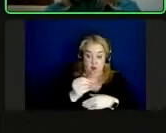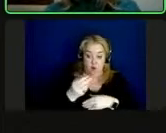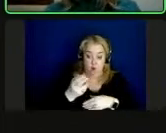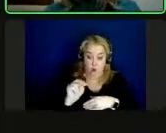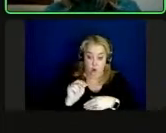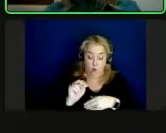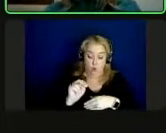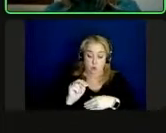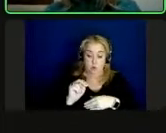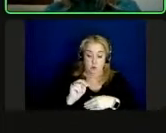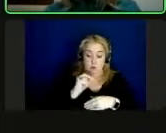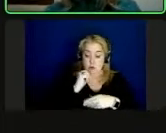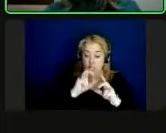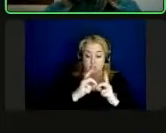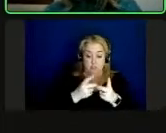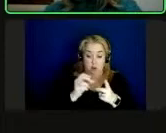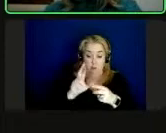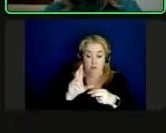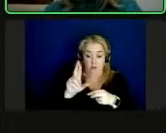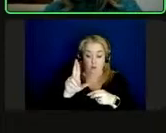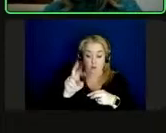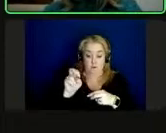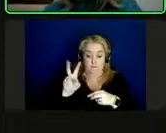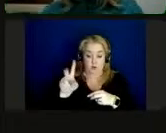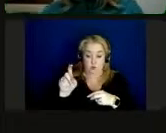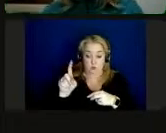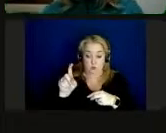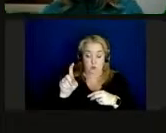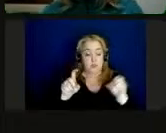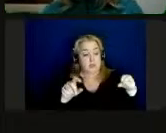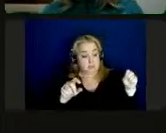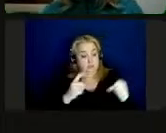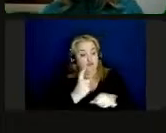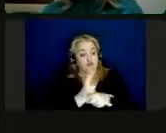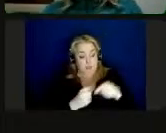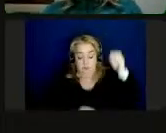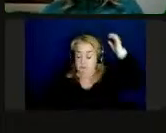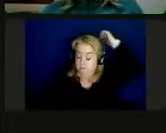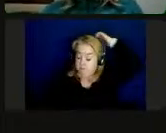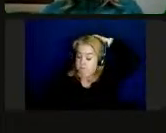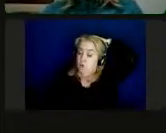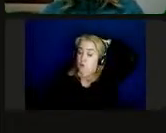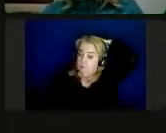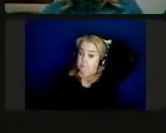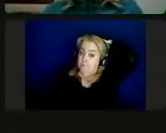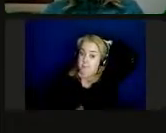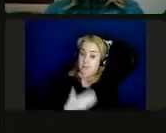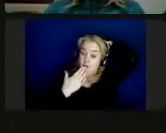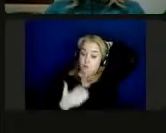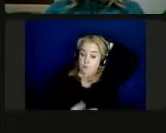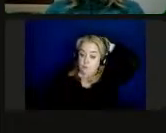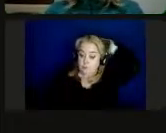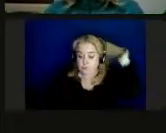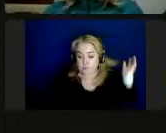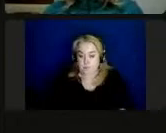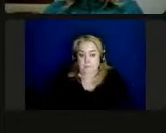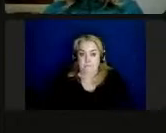LOCATION OF THE EMPLOYER. ARE THEY THEN COLLECTING THEIR